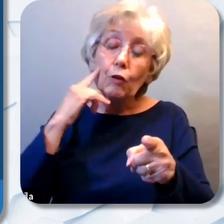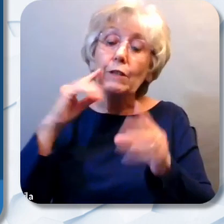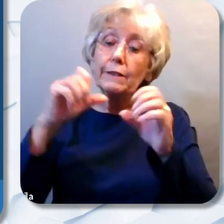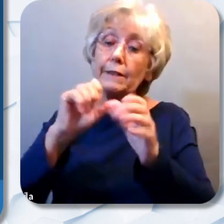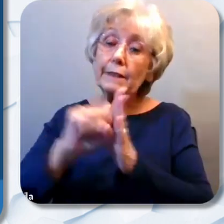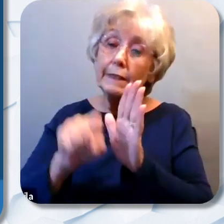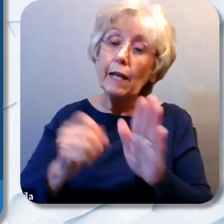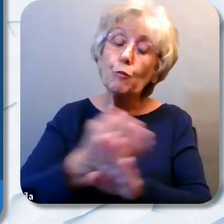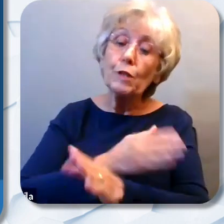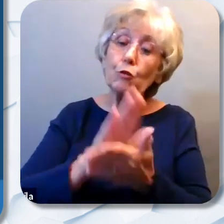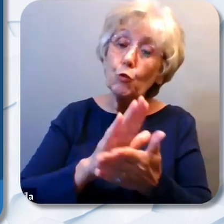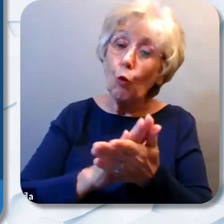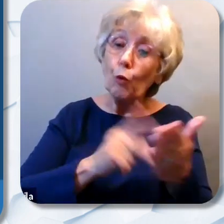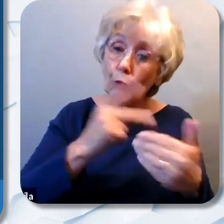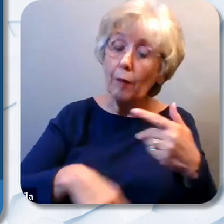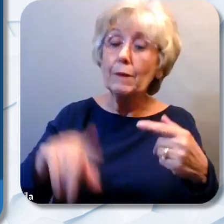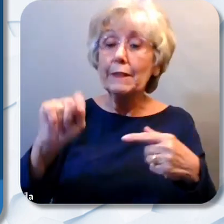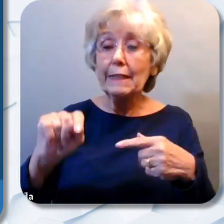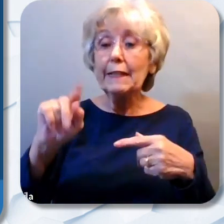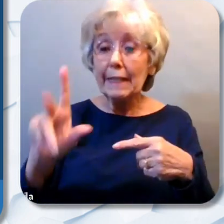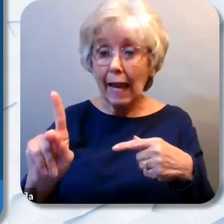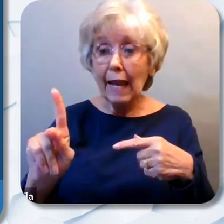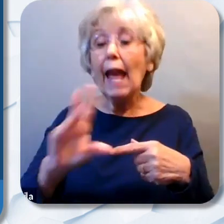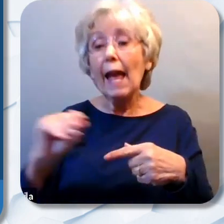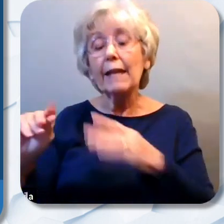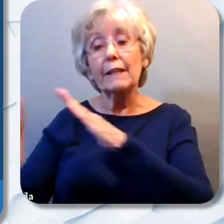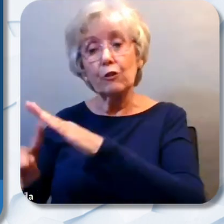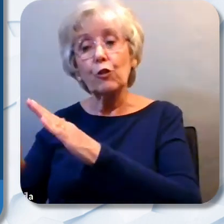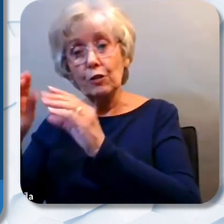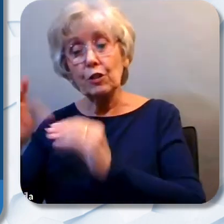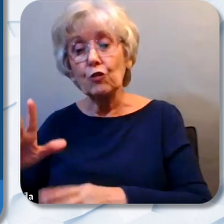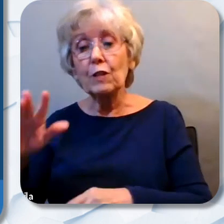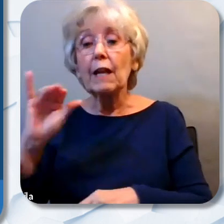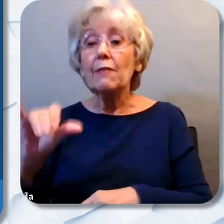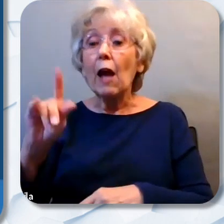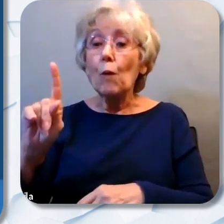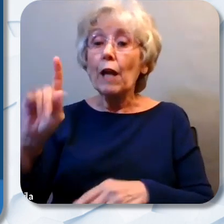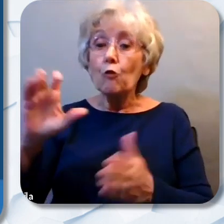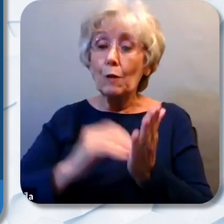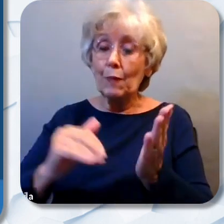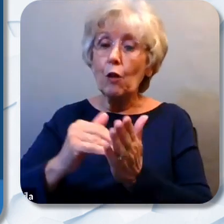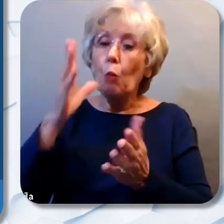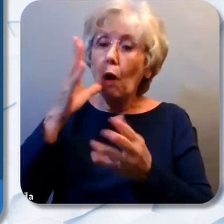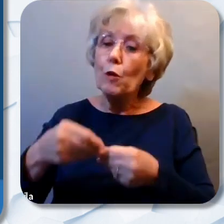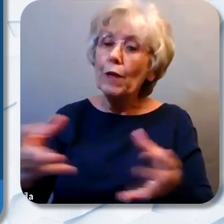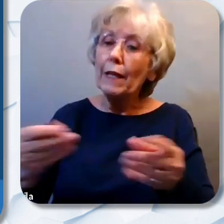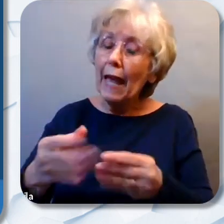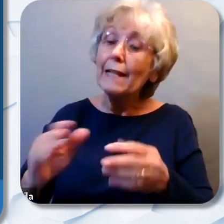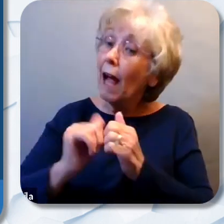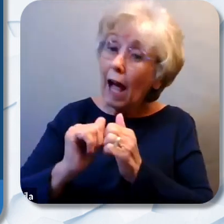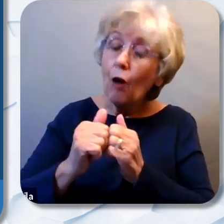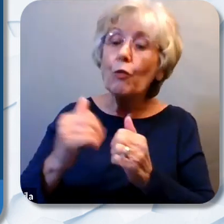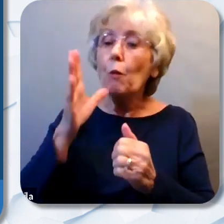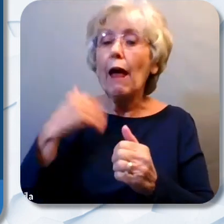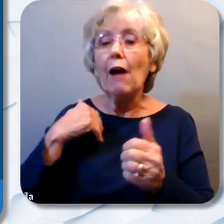tk and kindergarten teachers this 100 million will be released via a competitive rfa. For le